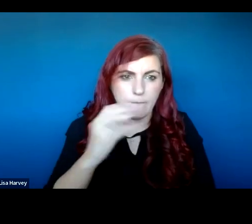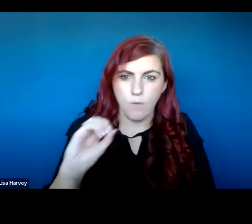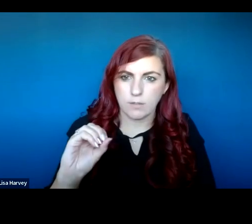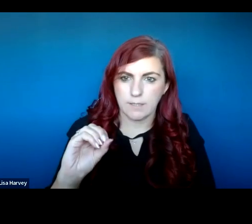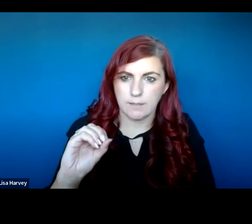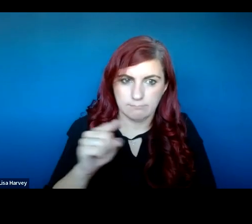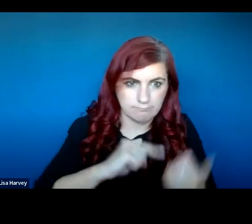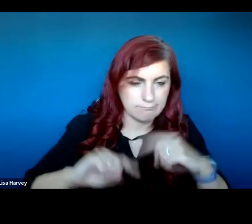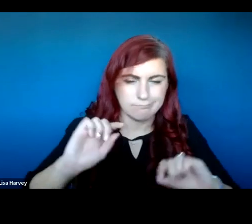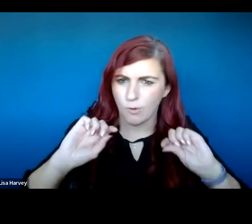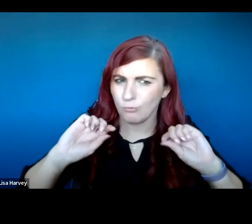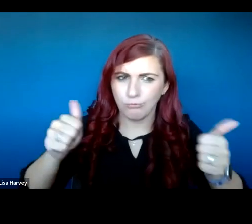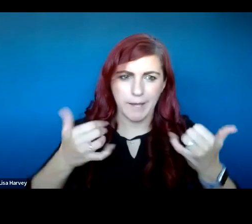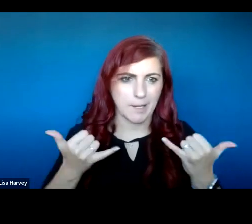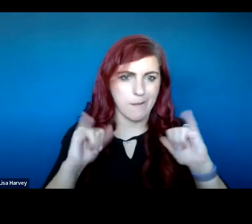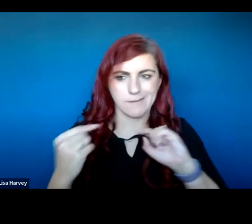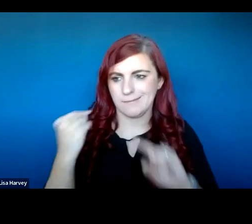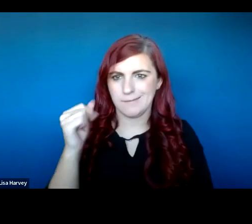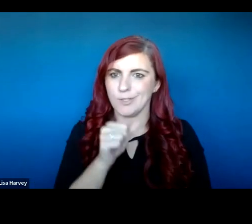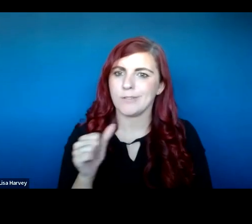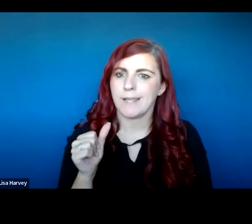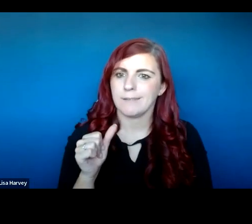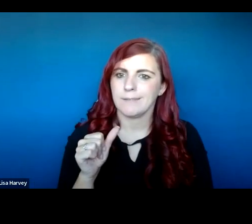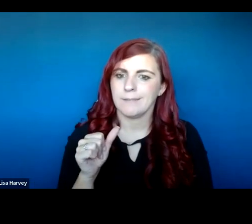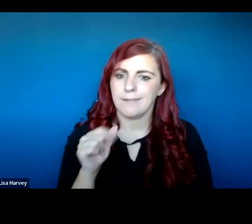party, and that's the way it should be.